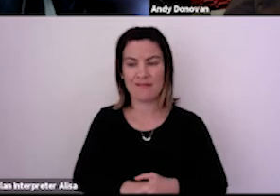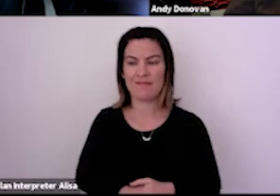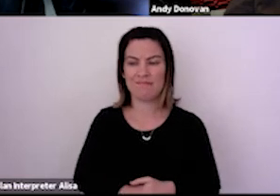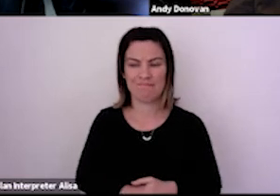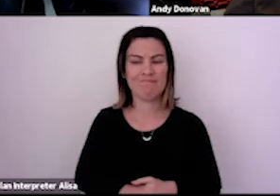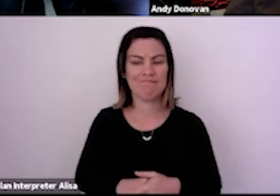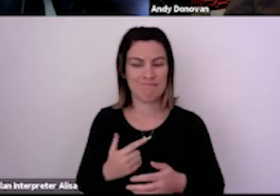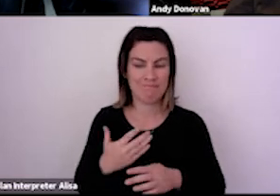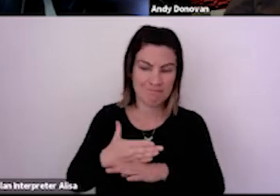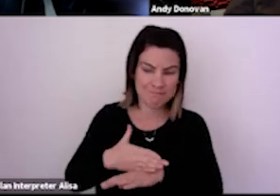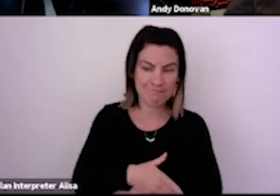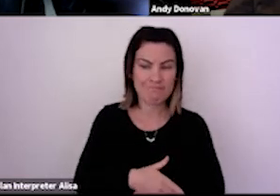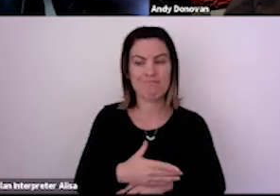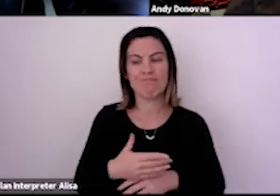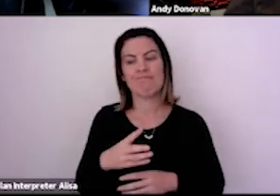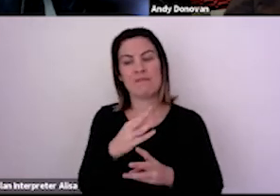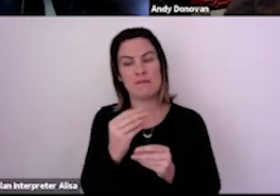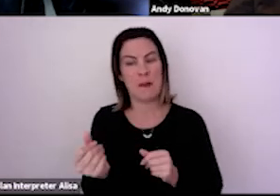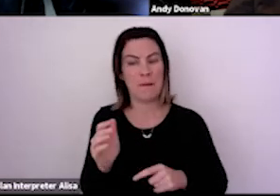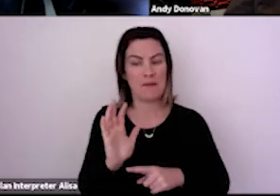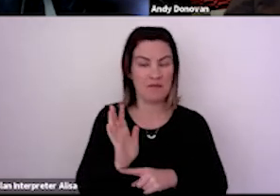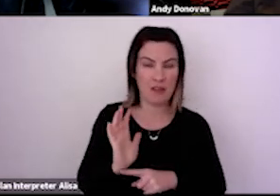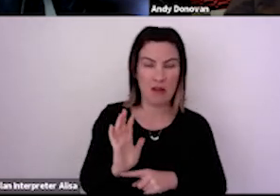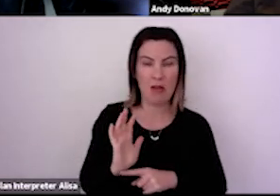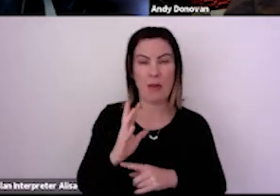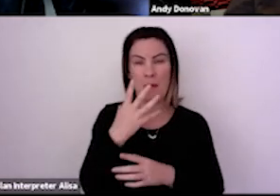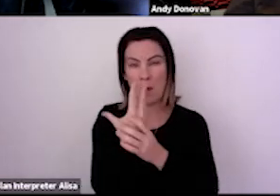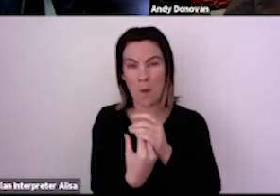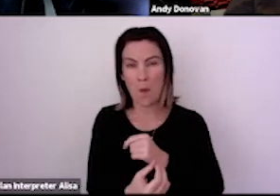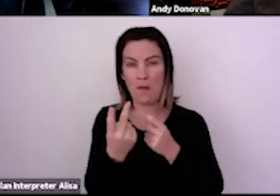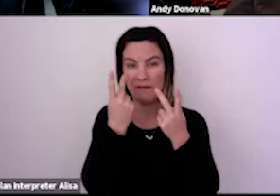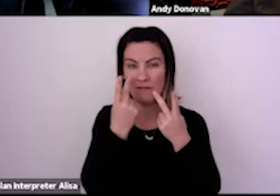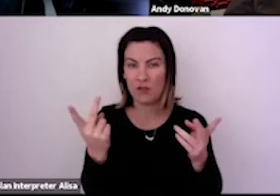Some film, electronic music space, some tang go and it is supposed to be